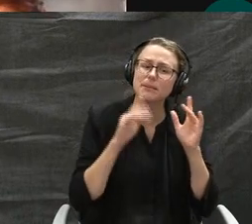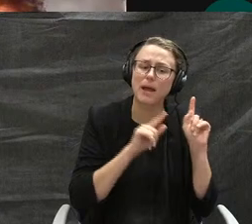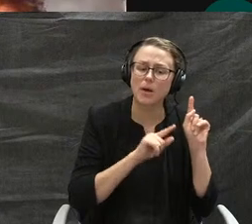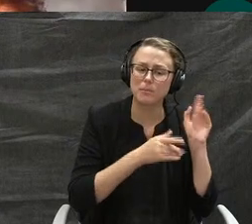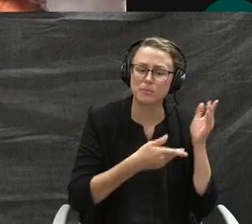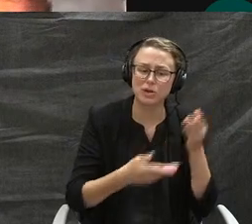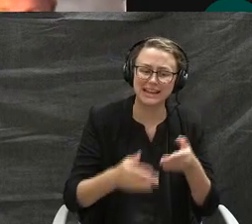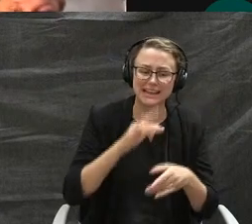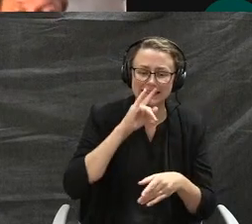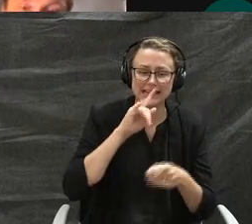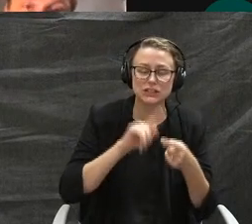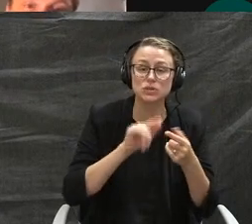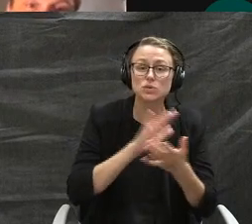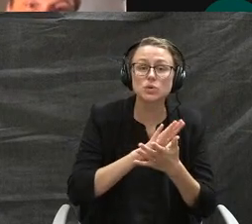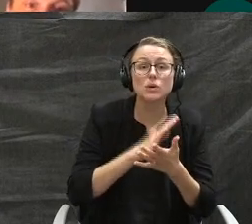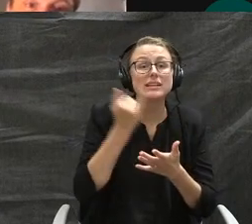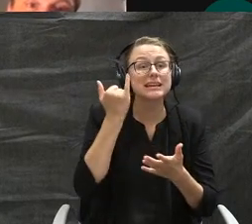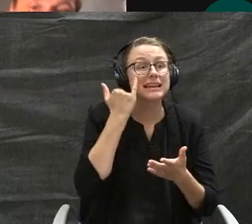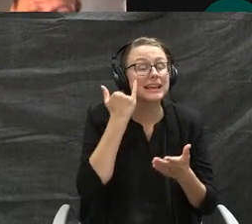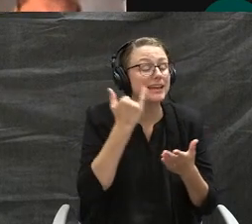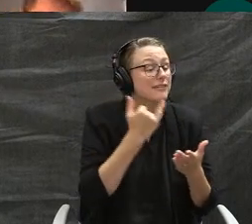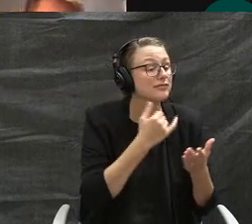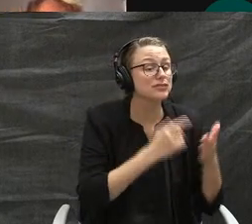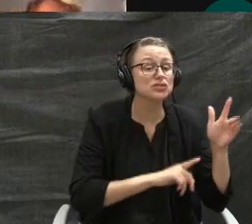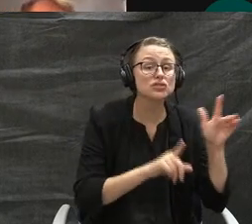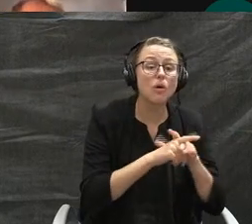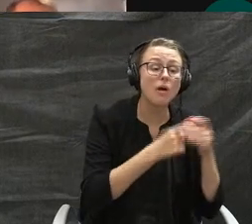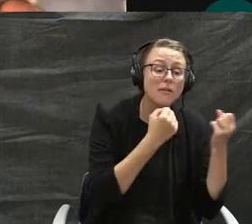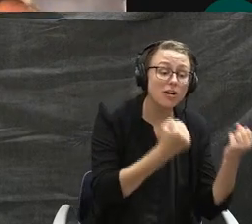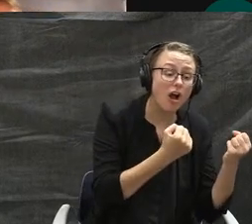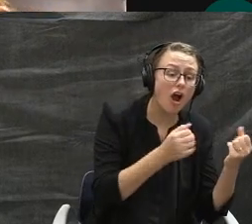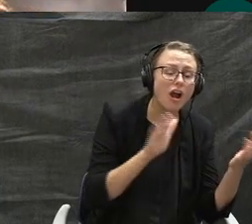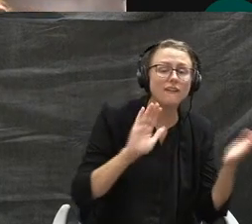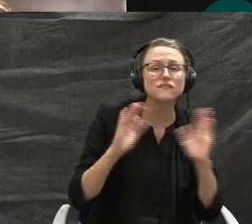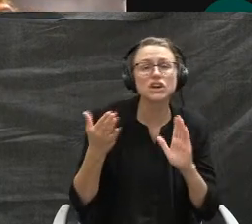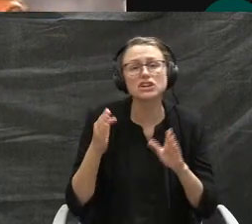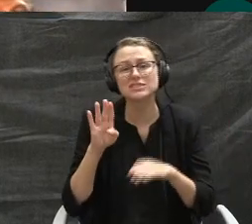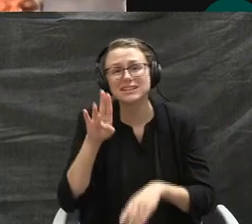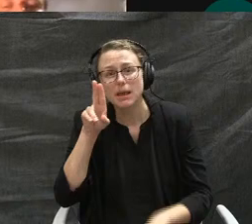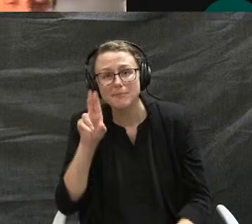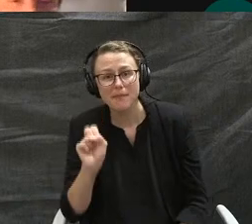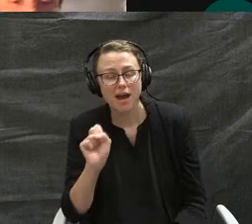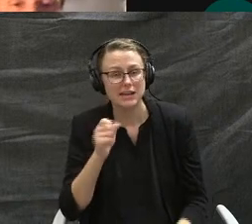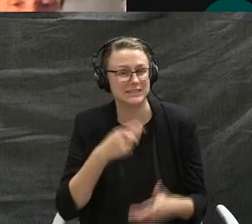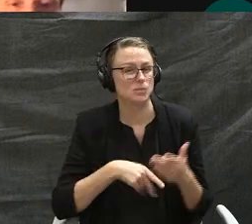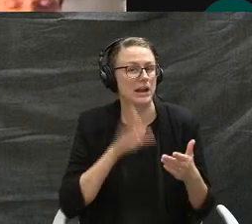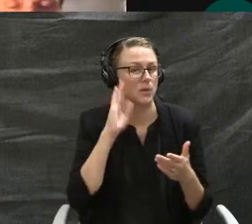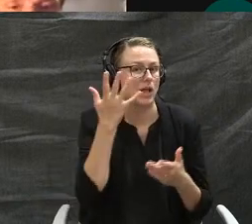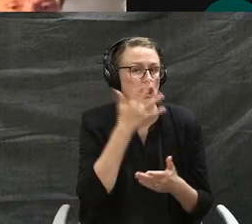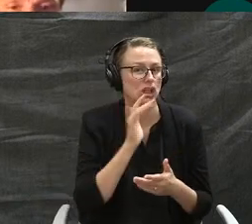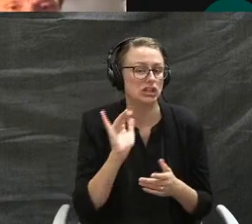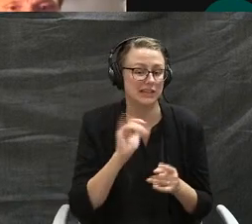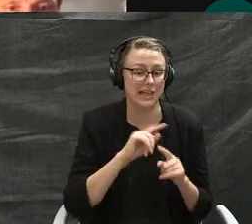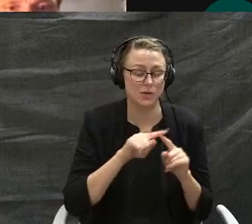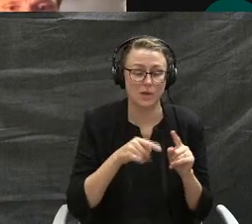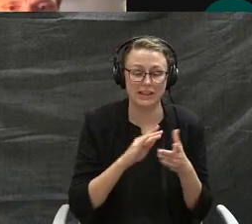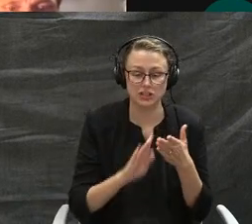you know if they're coming in by car or they're coming in by what that's going to look like as these kids come out. Even using